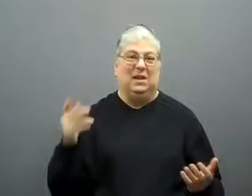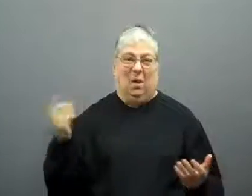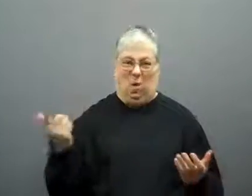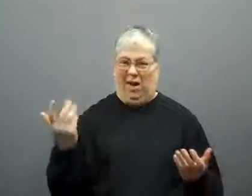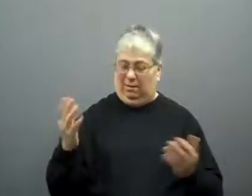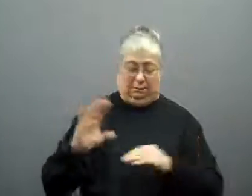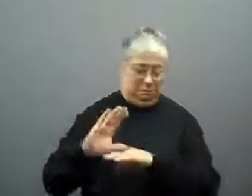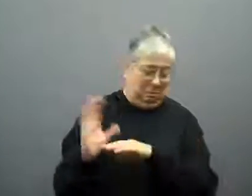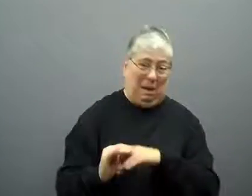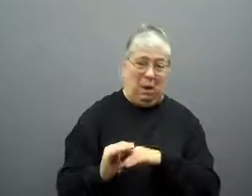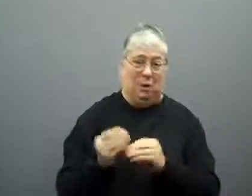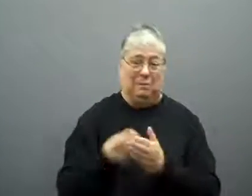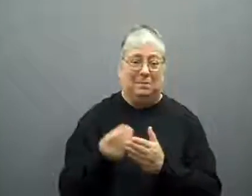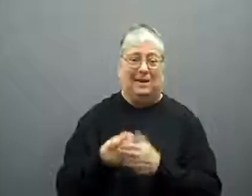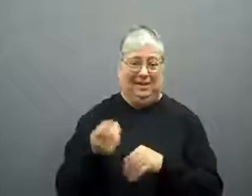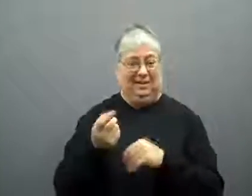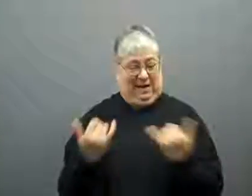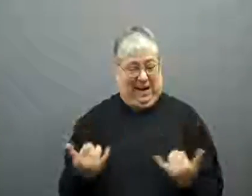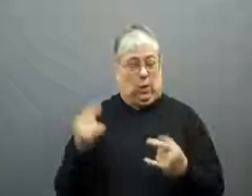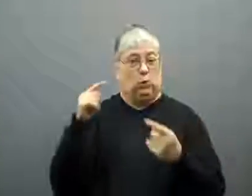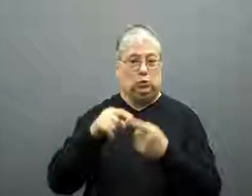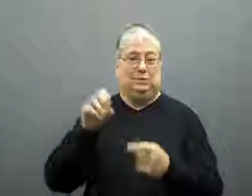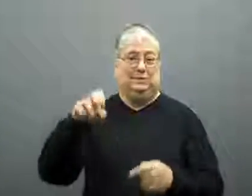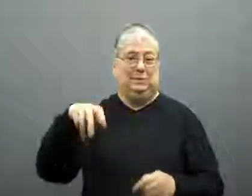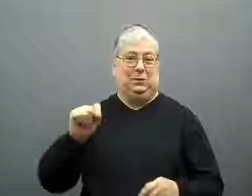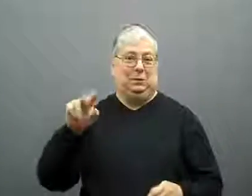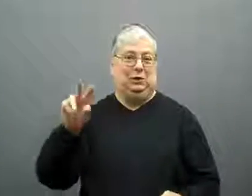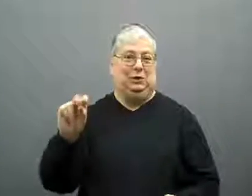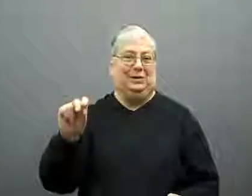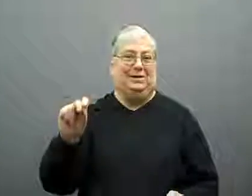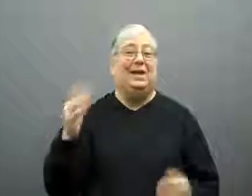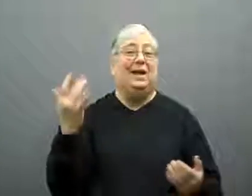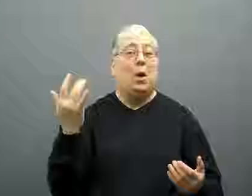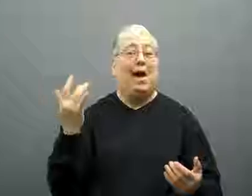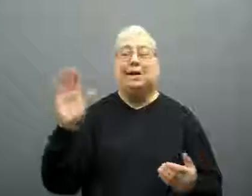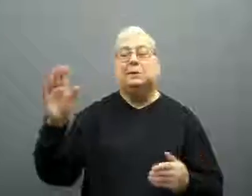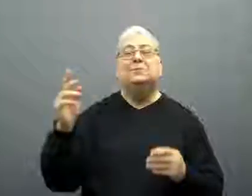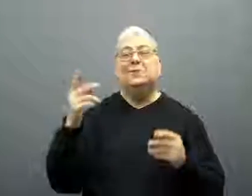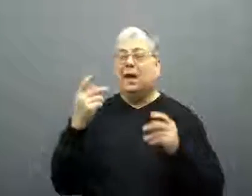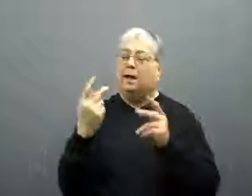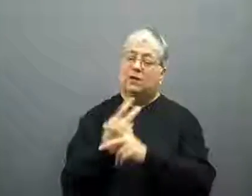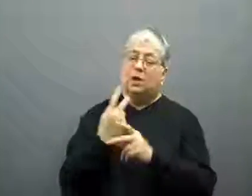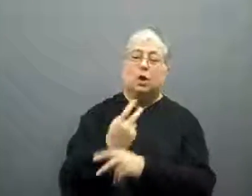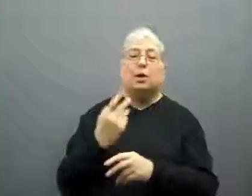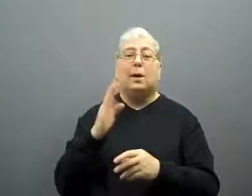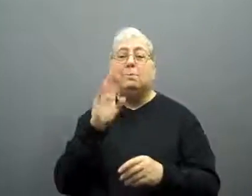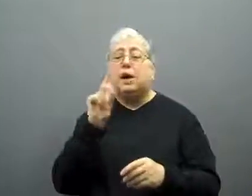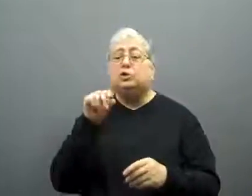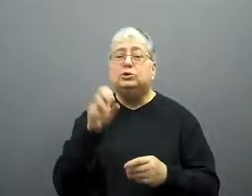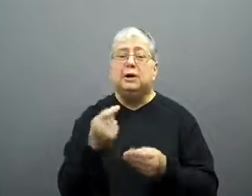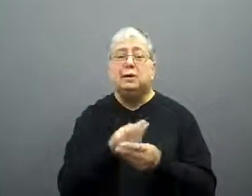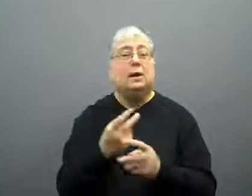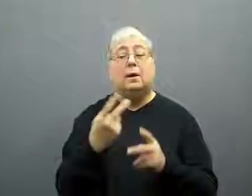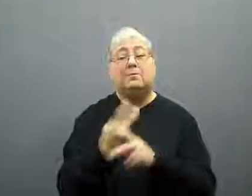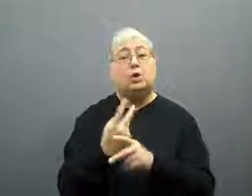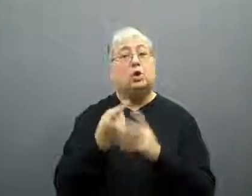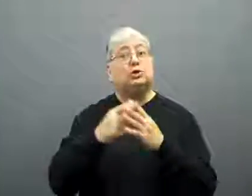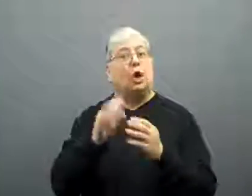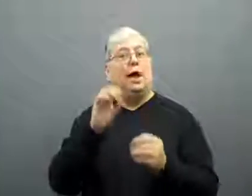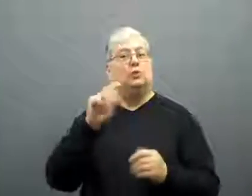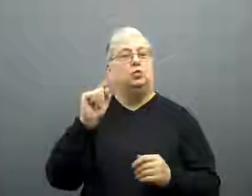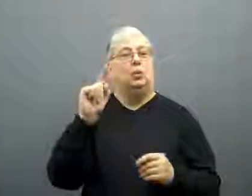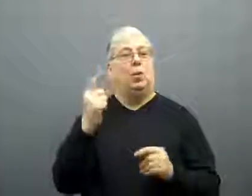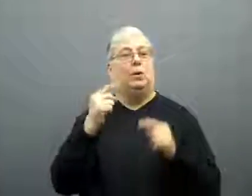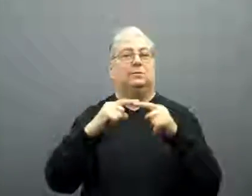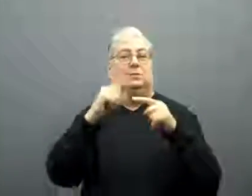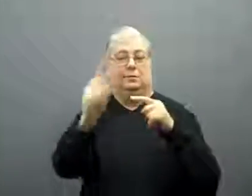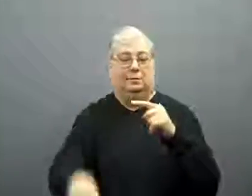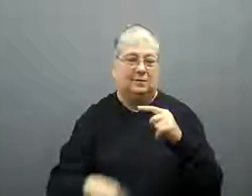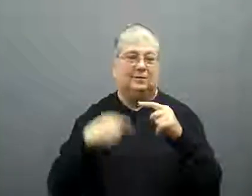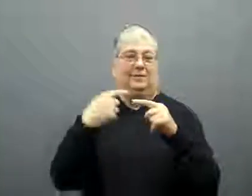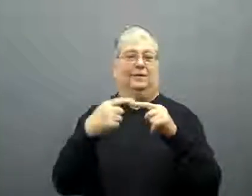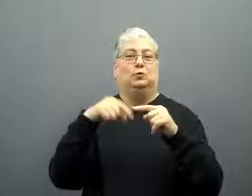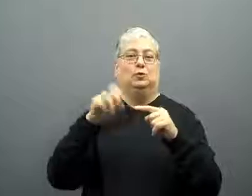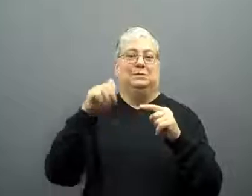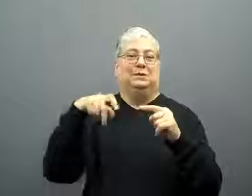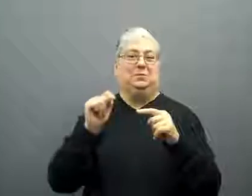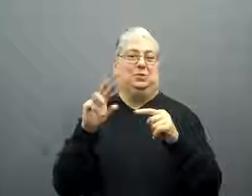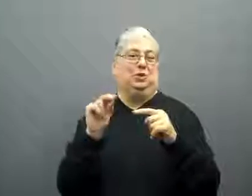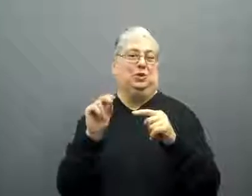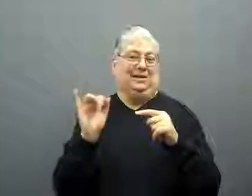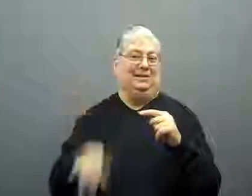That means the military will lose that much money from now to September 30.